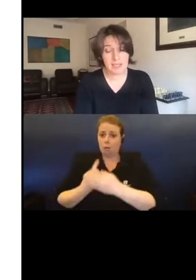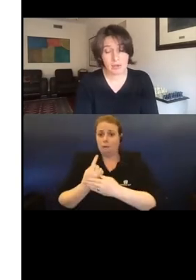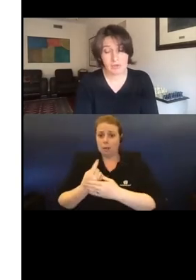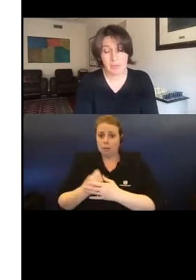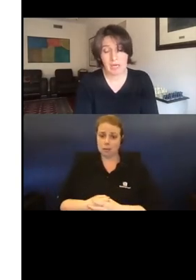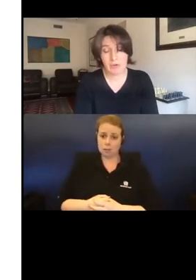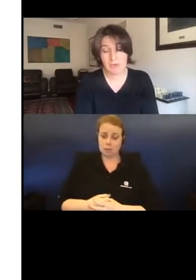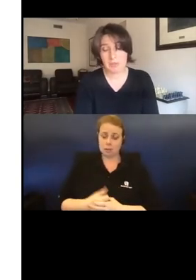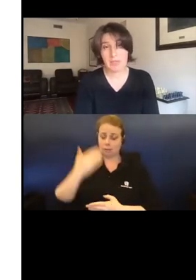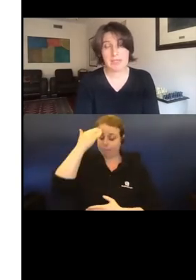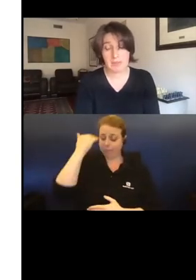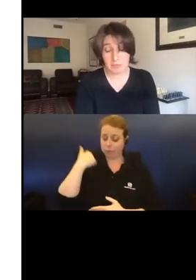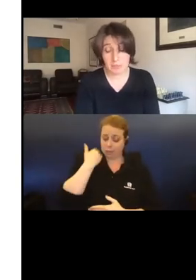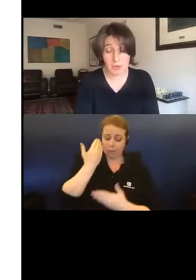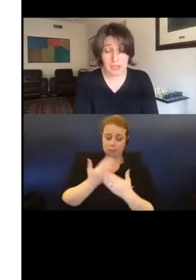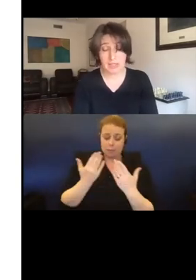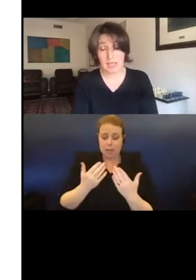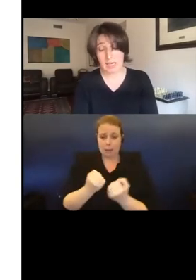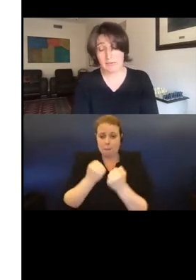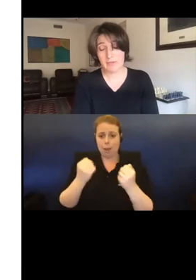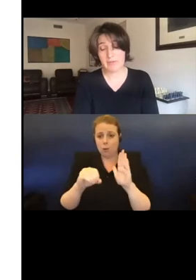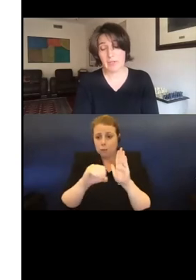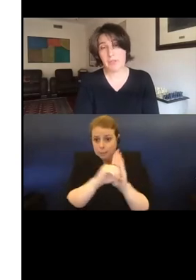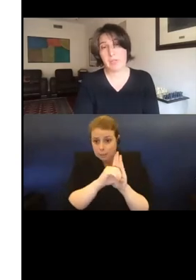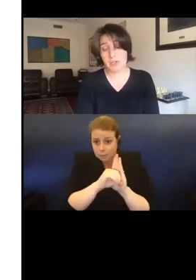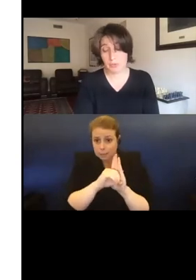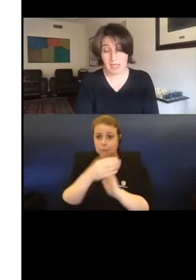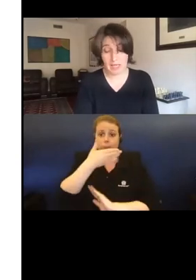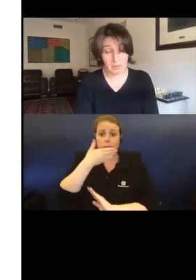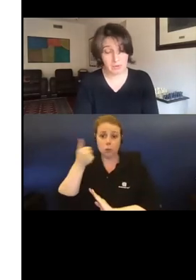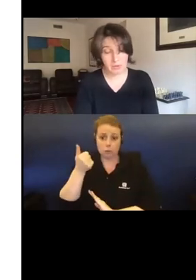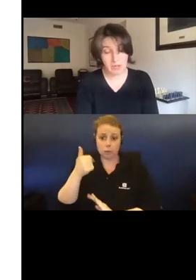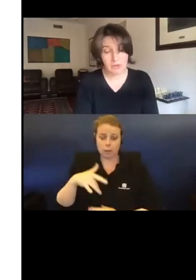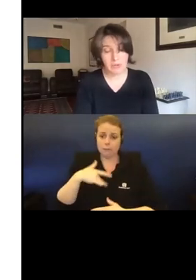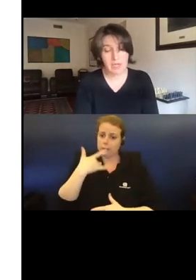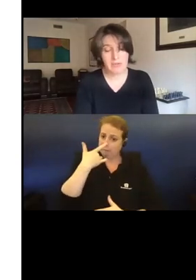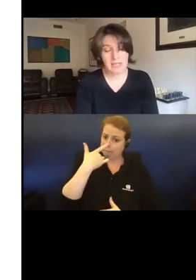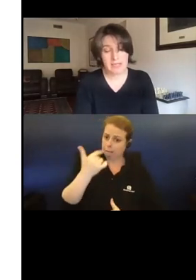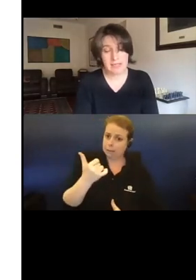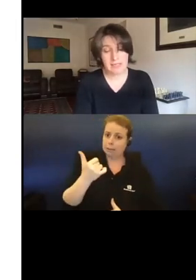the power of symbolism and beauty and feel very privileged to be able to revive things that have